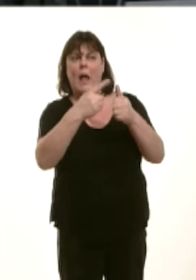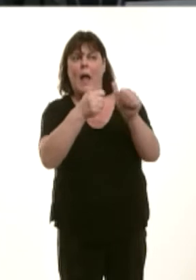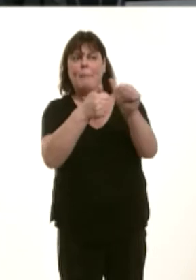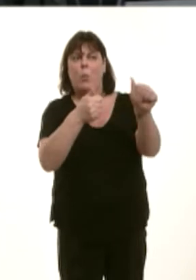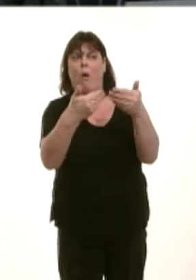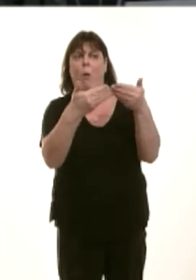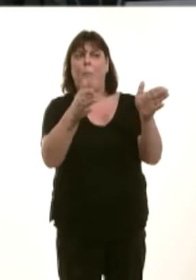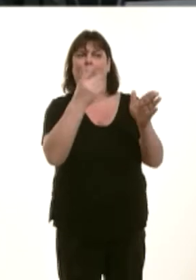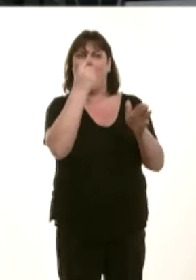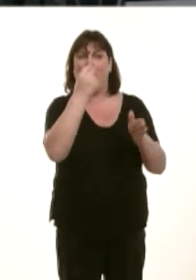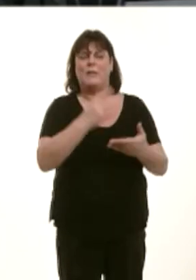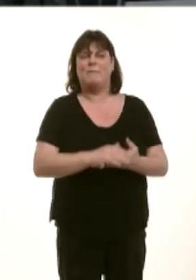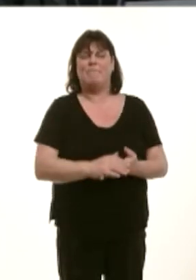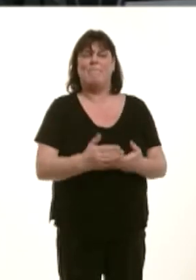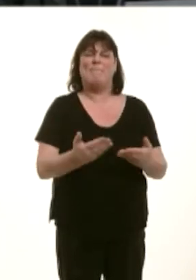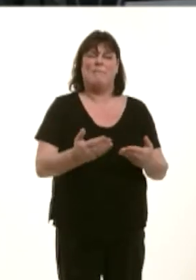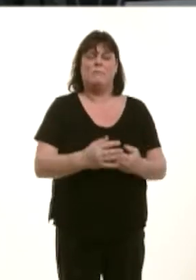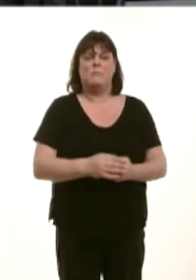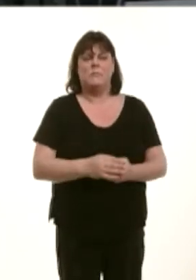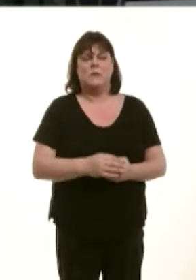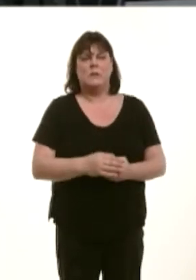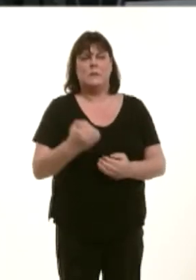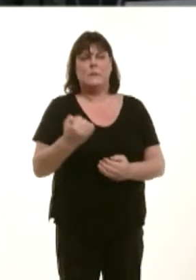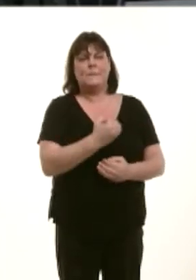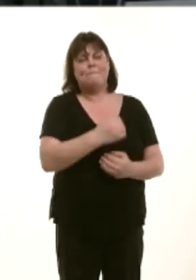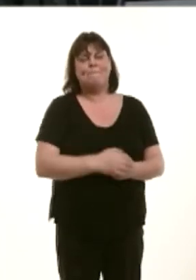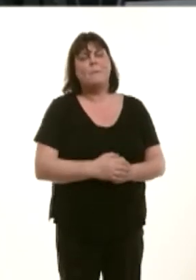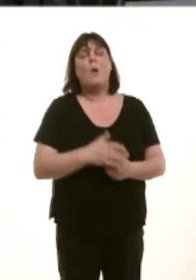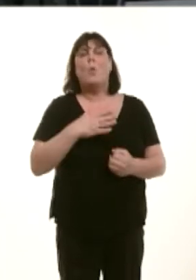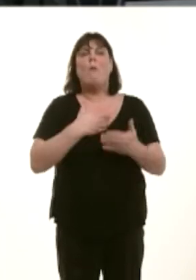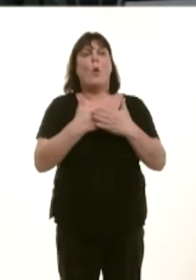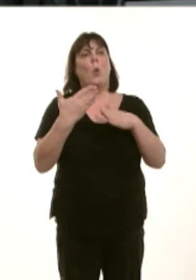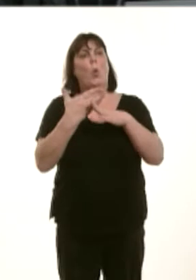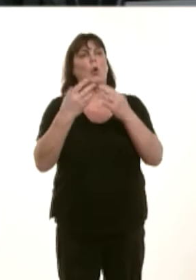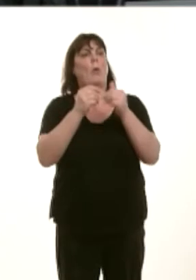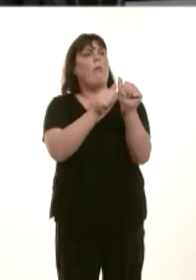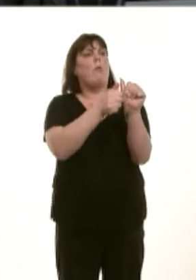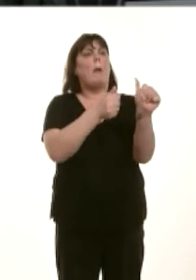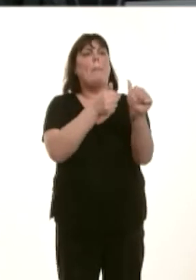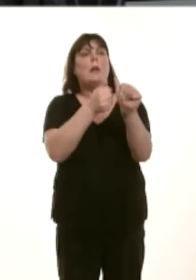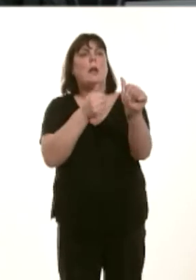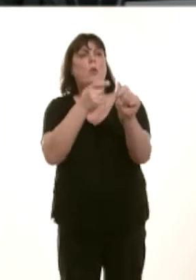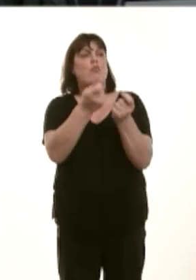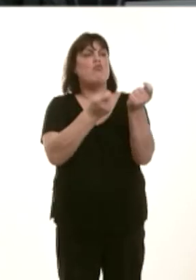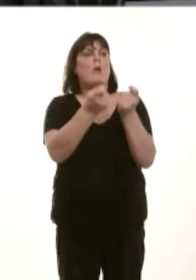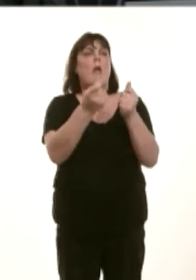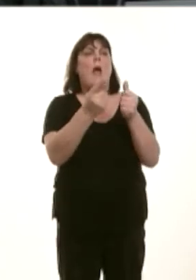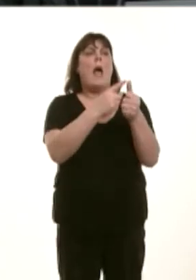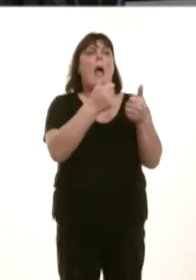We’ve always worked very closely with companies that run abattoirs in Wales, in order to ensure